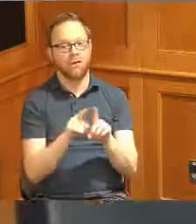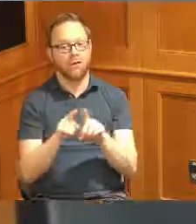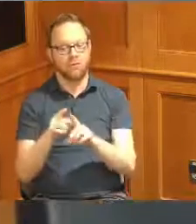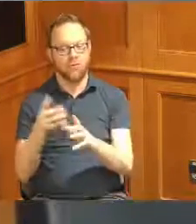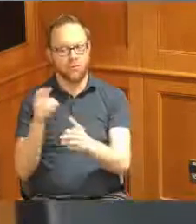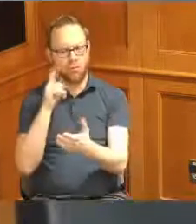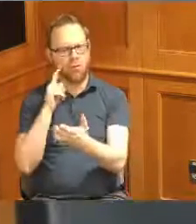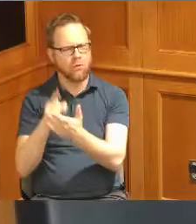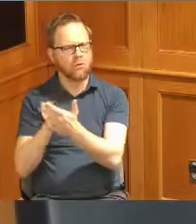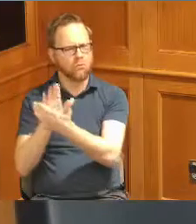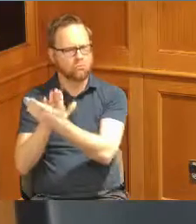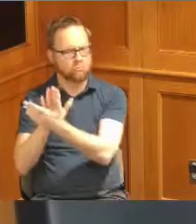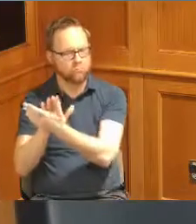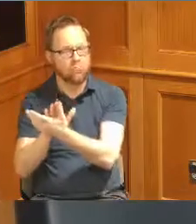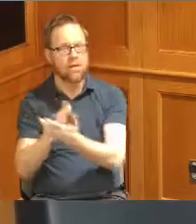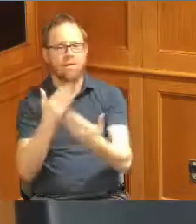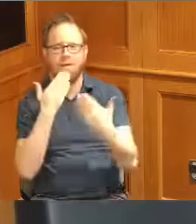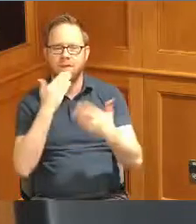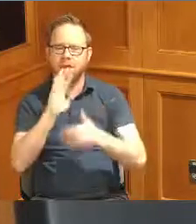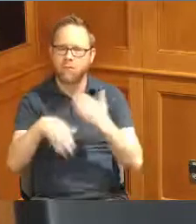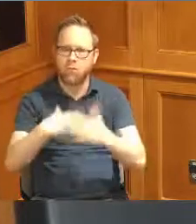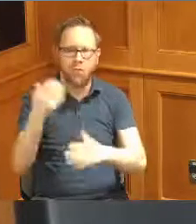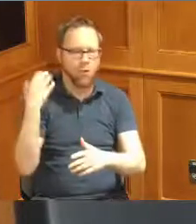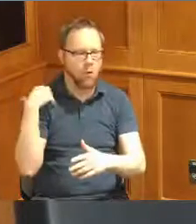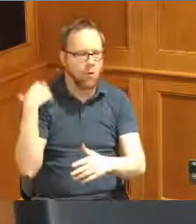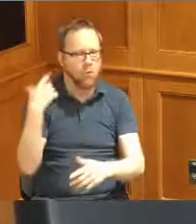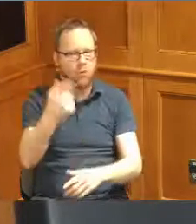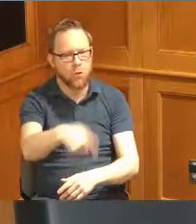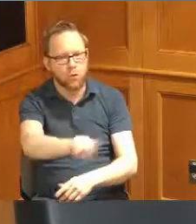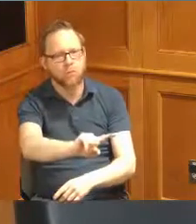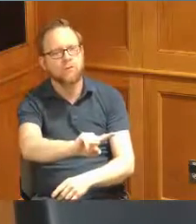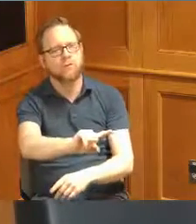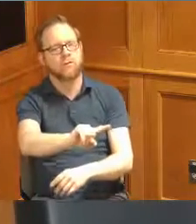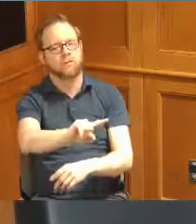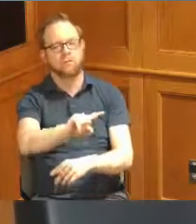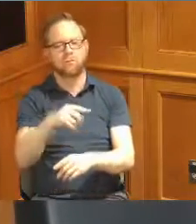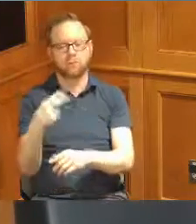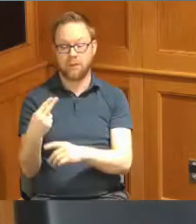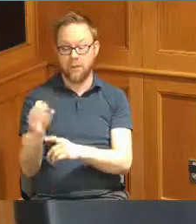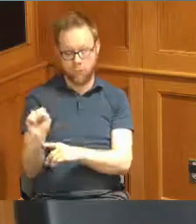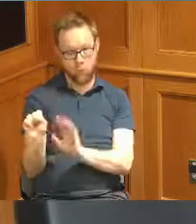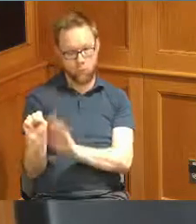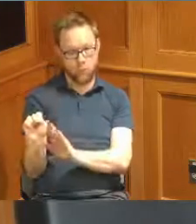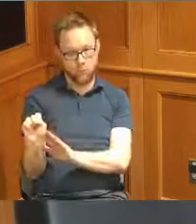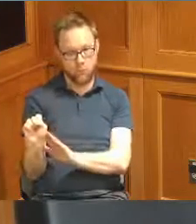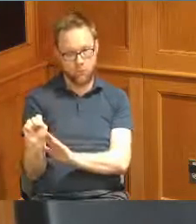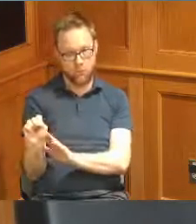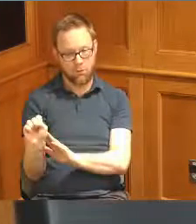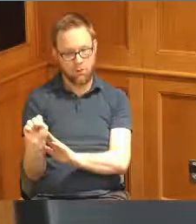but I do want to one of the coaches coaches that are at the high school level but also starting